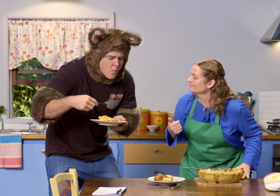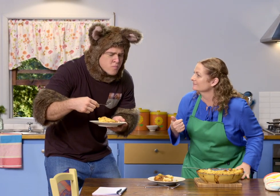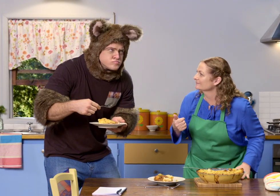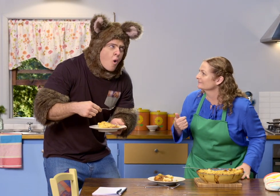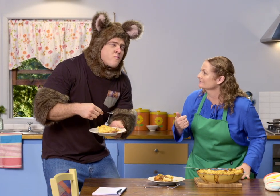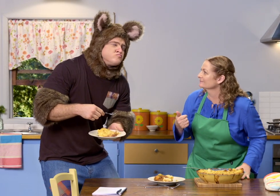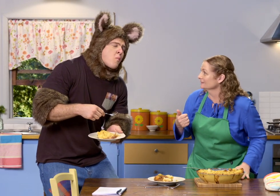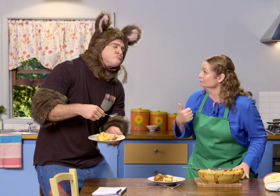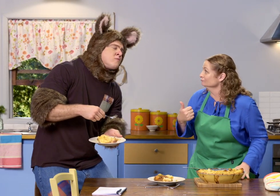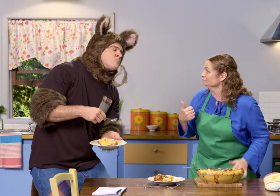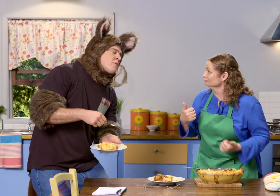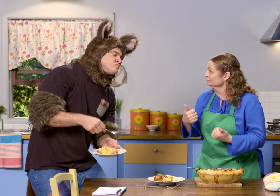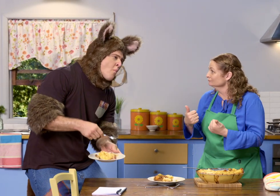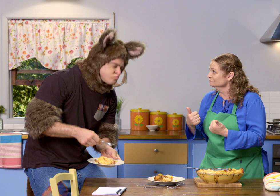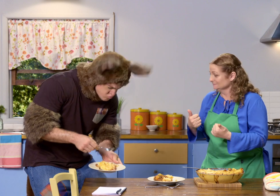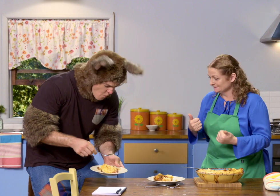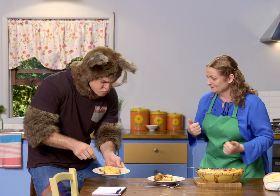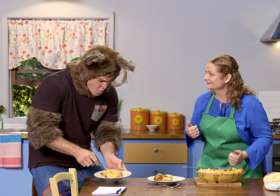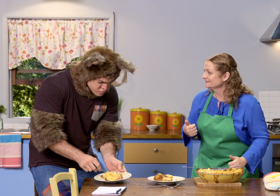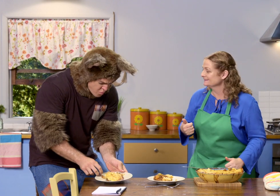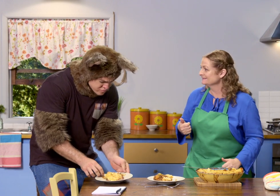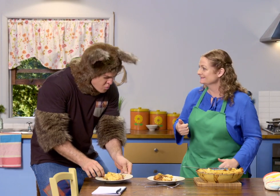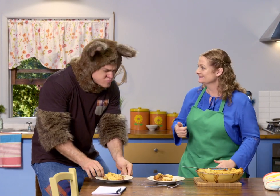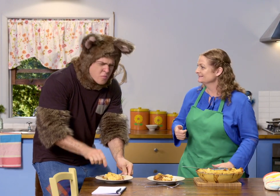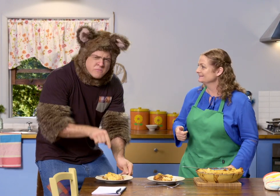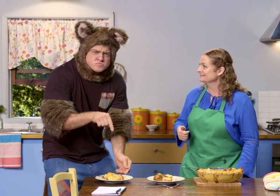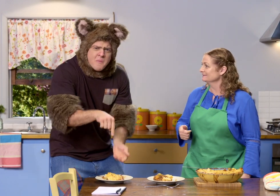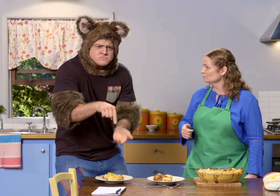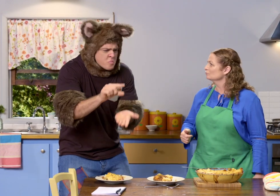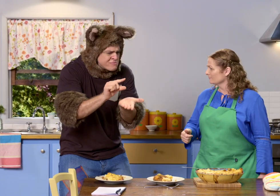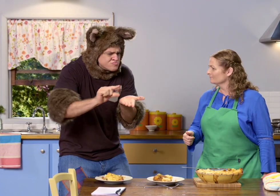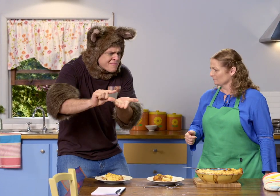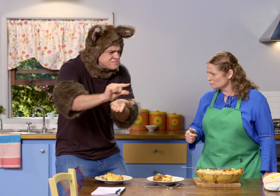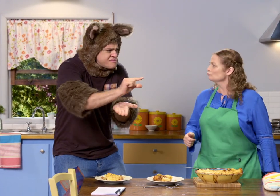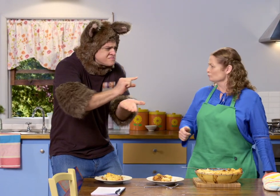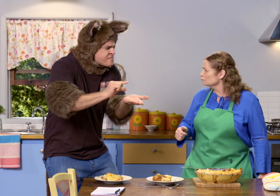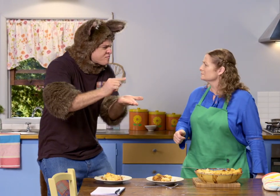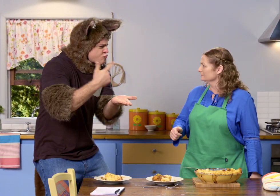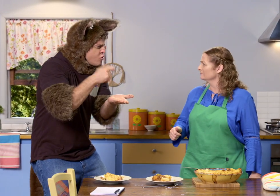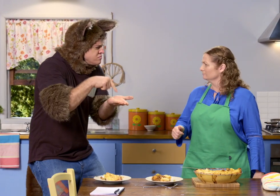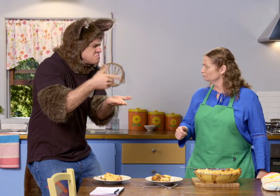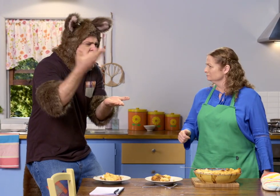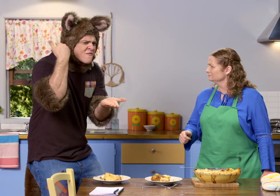Mm! Mm! Mm-mm! This crust, it tastes...